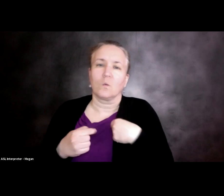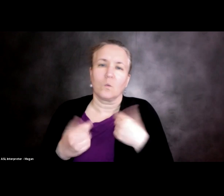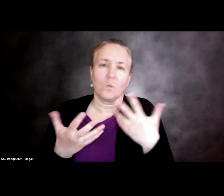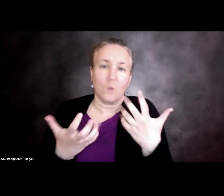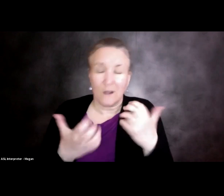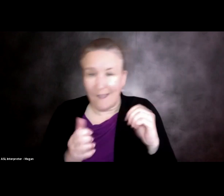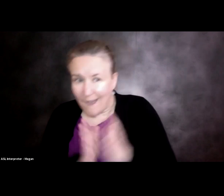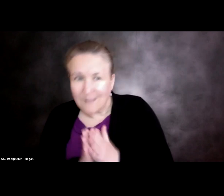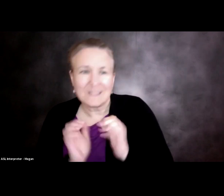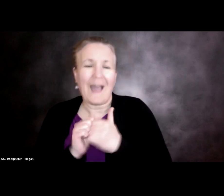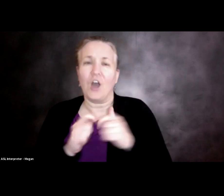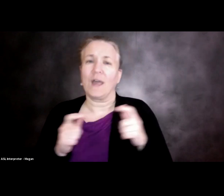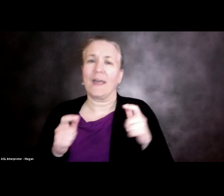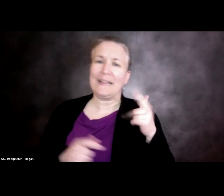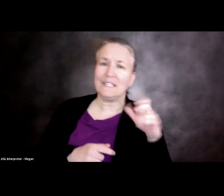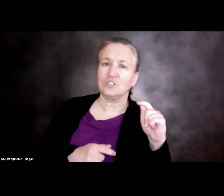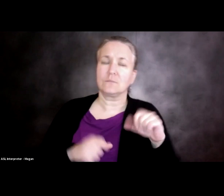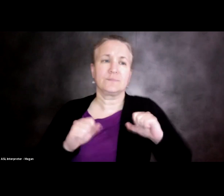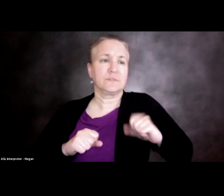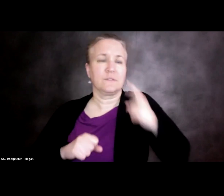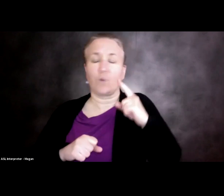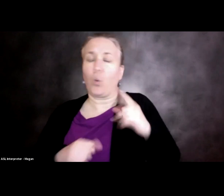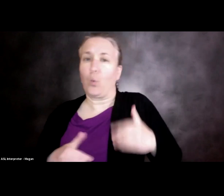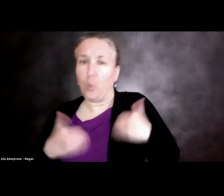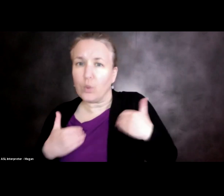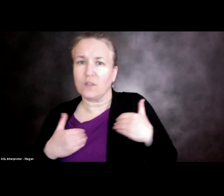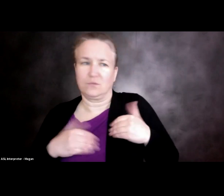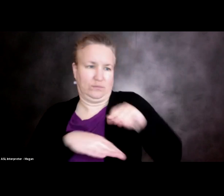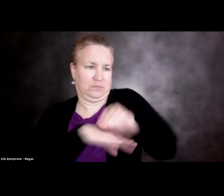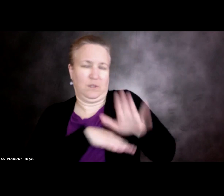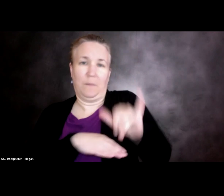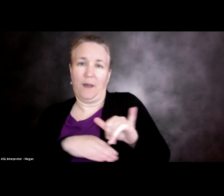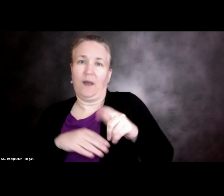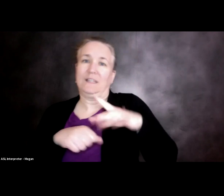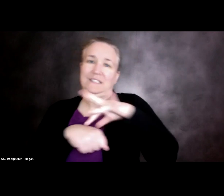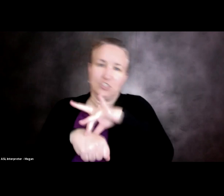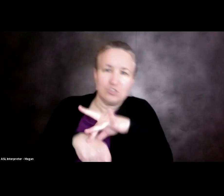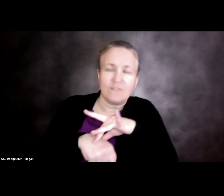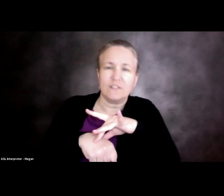were shaped by their geographic or social or legal locations within empire.